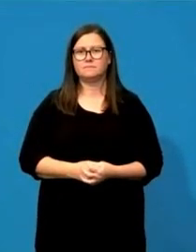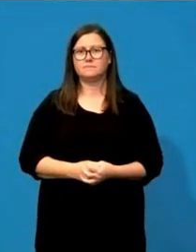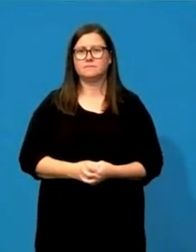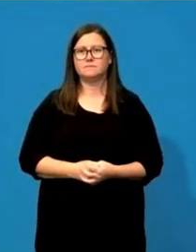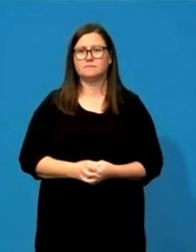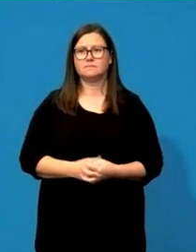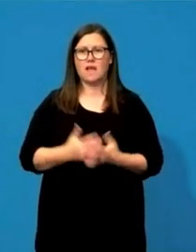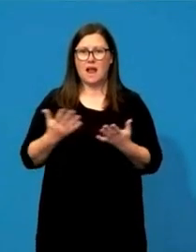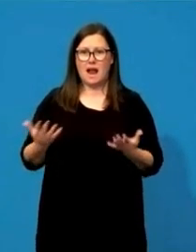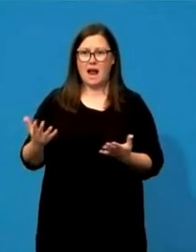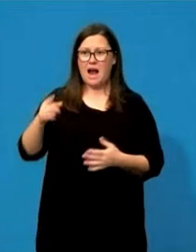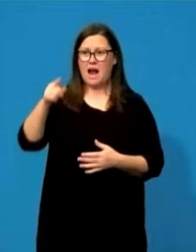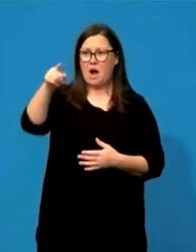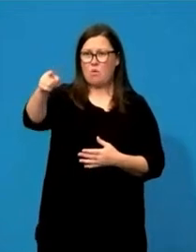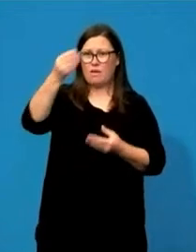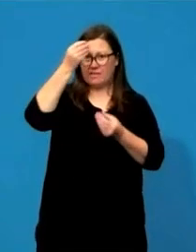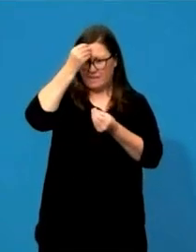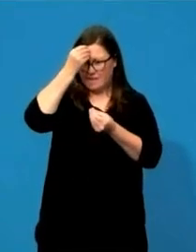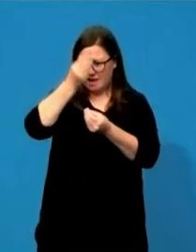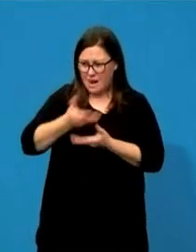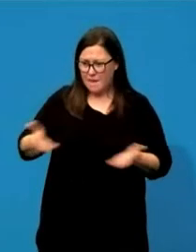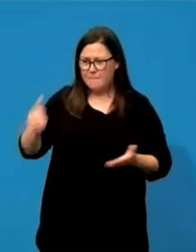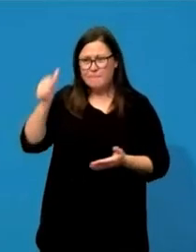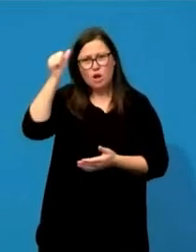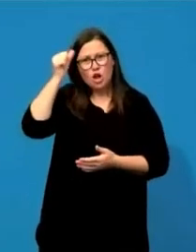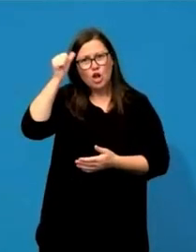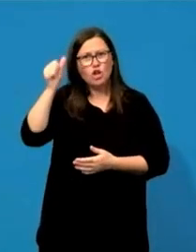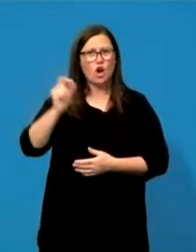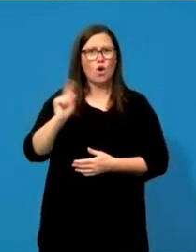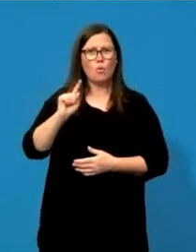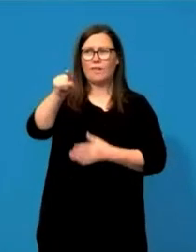know what do they do in this town? Okay. Well thank you Selena.